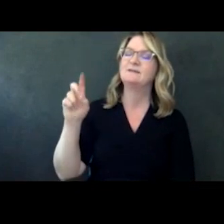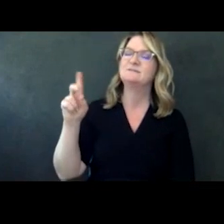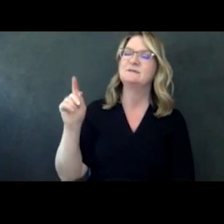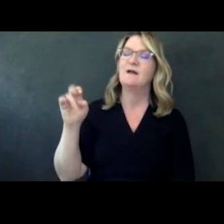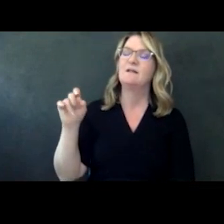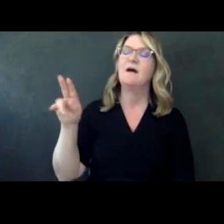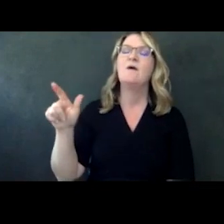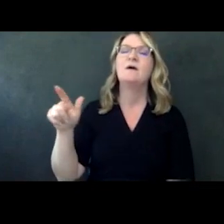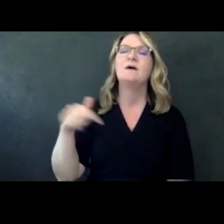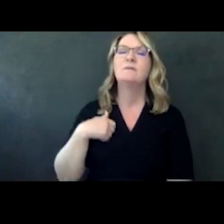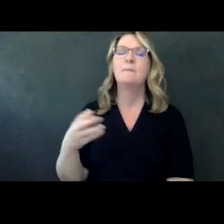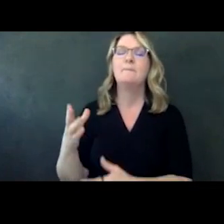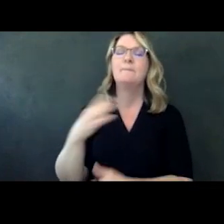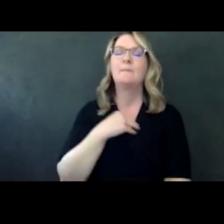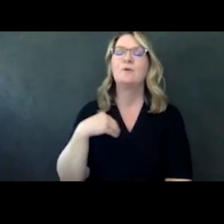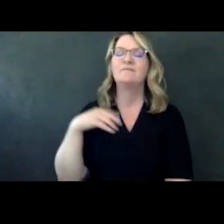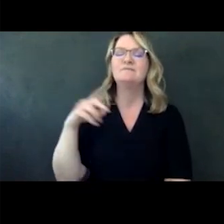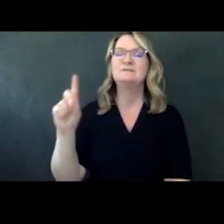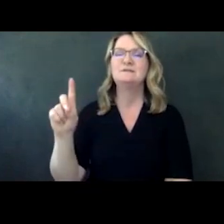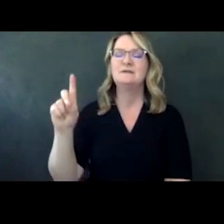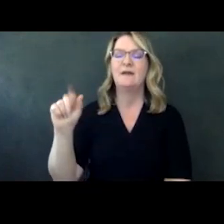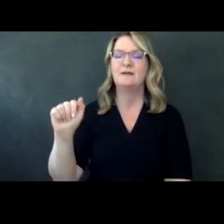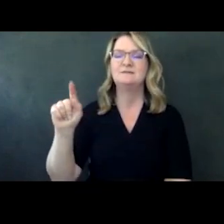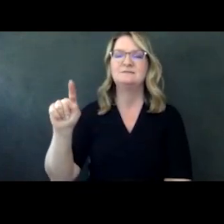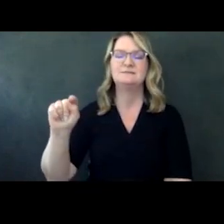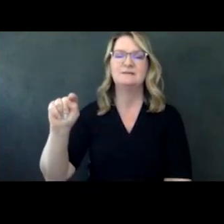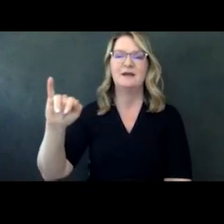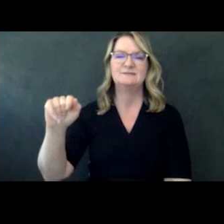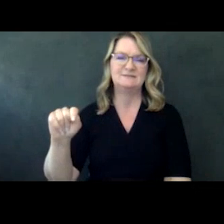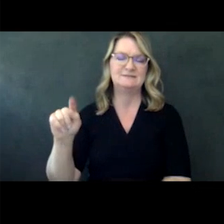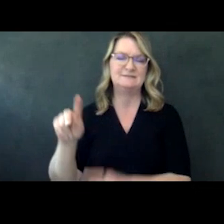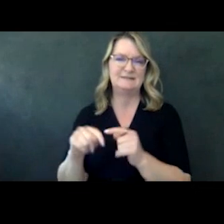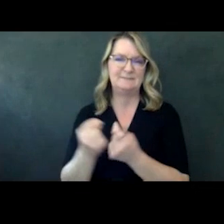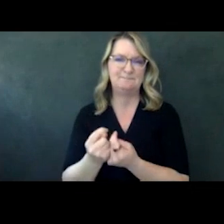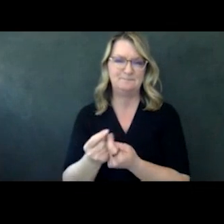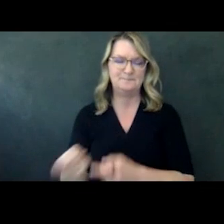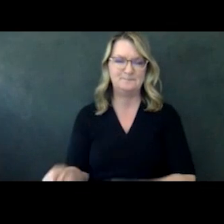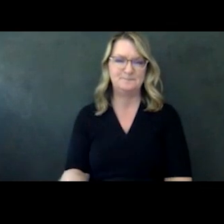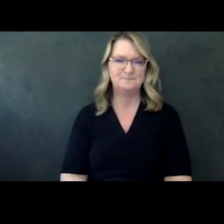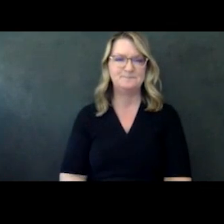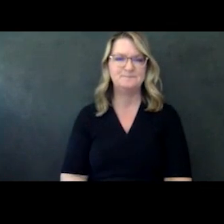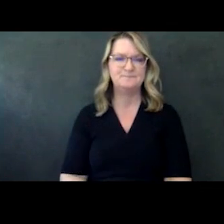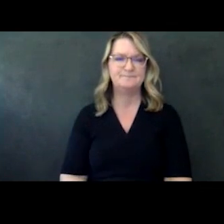for the Disability Innovation Fund. Now that you know me, let's get to know you.